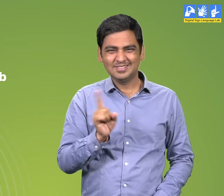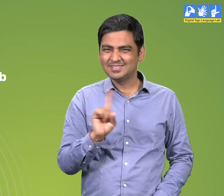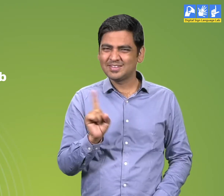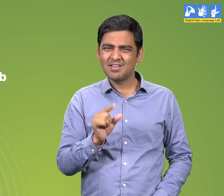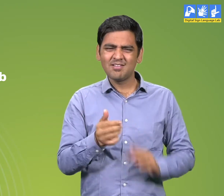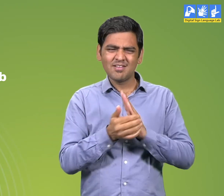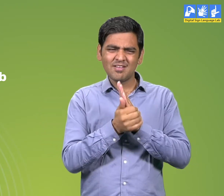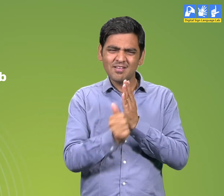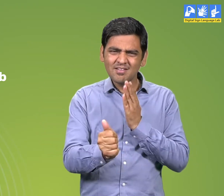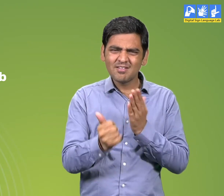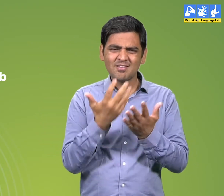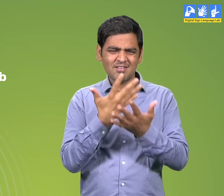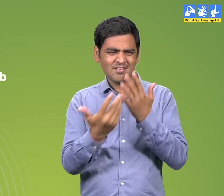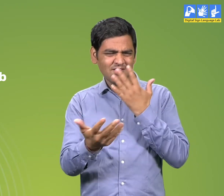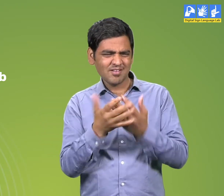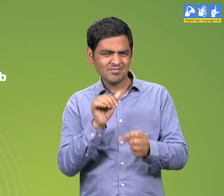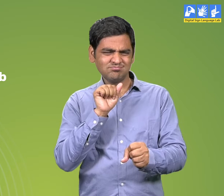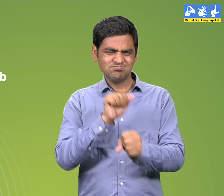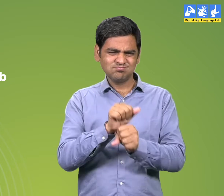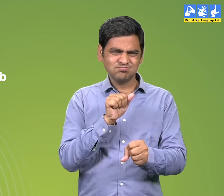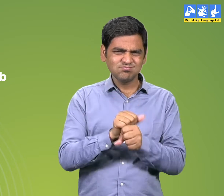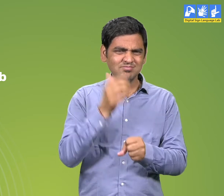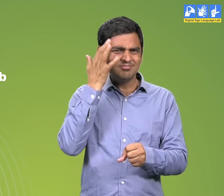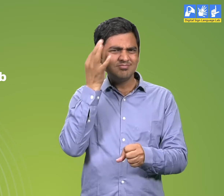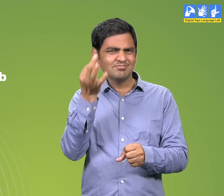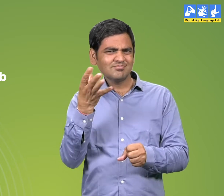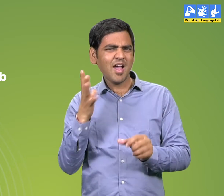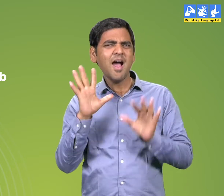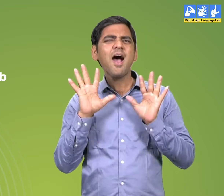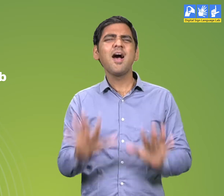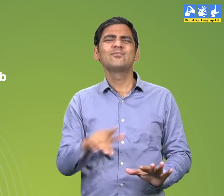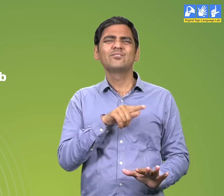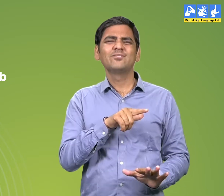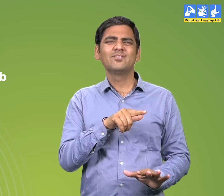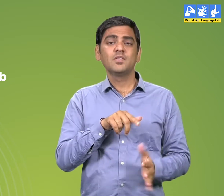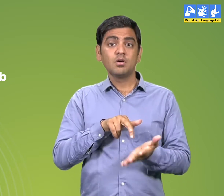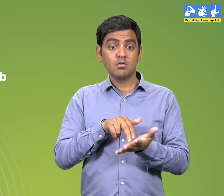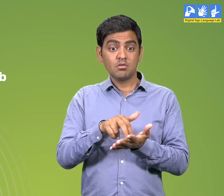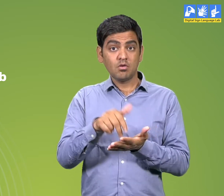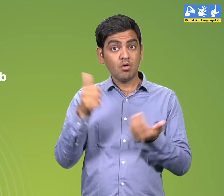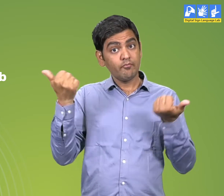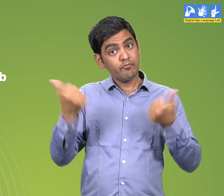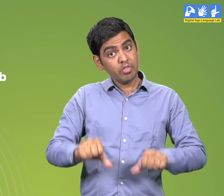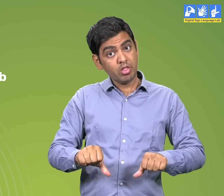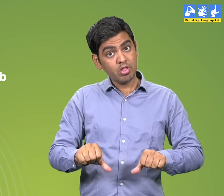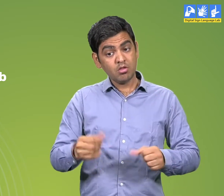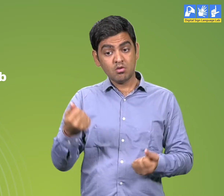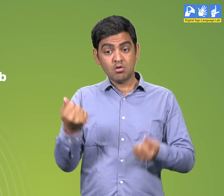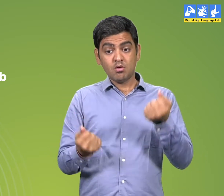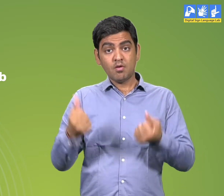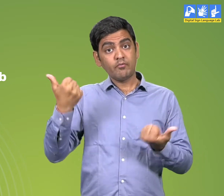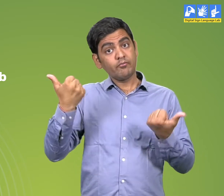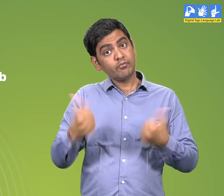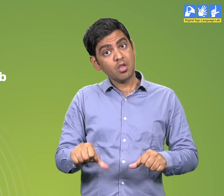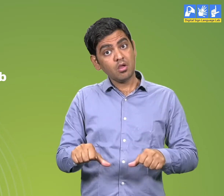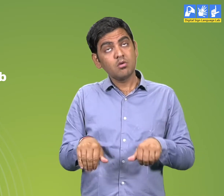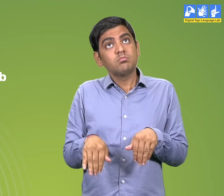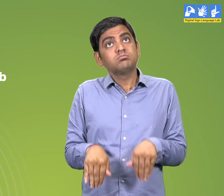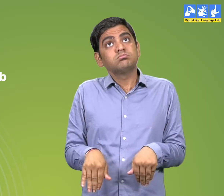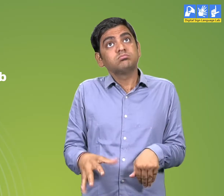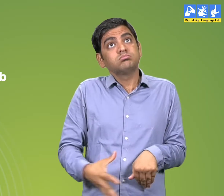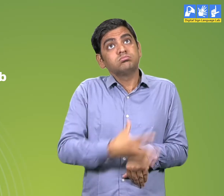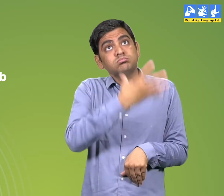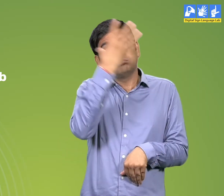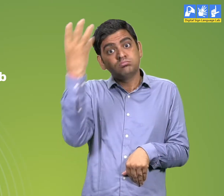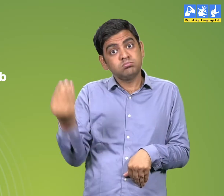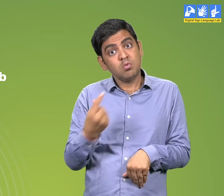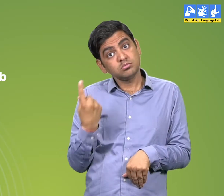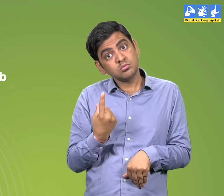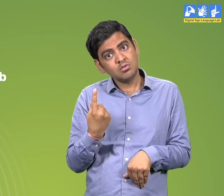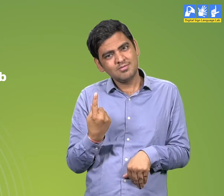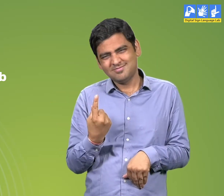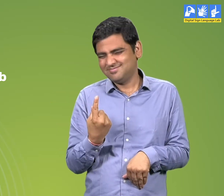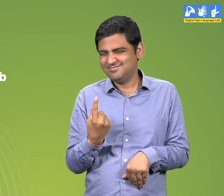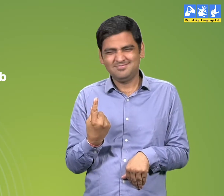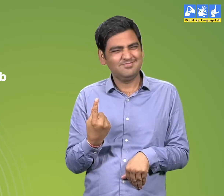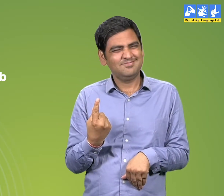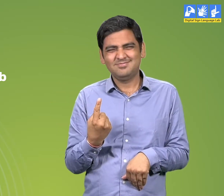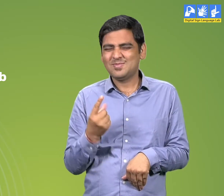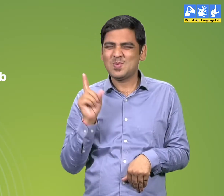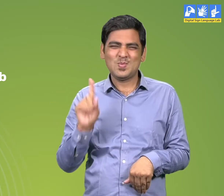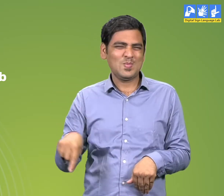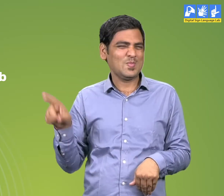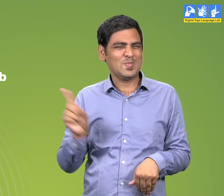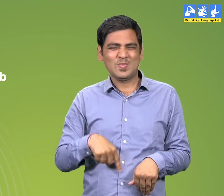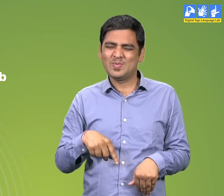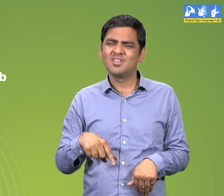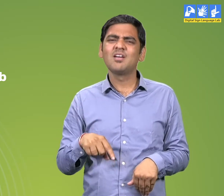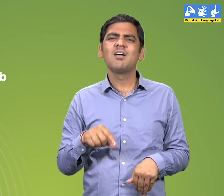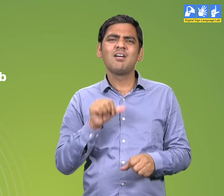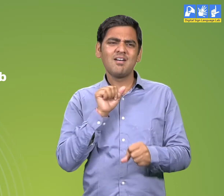The inability to hear affects neither intelligence nor the physical ability to learn and perform everyday functions,